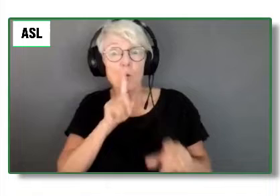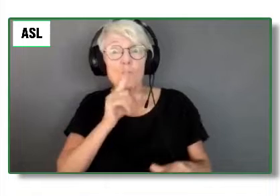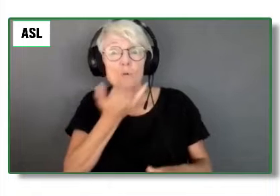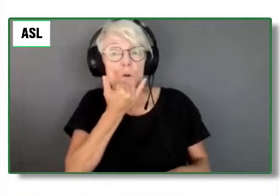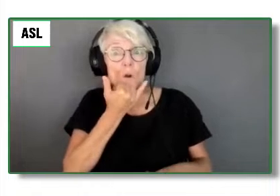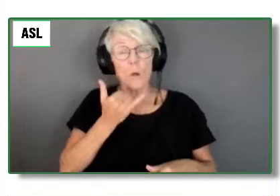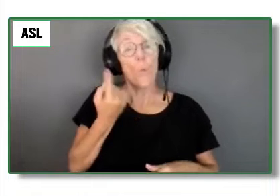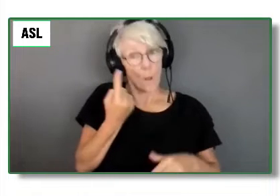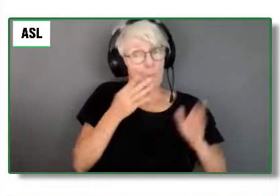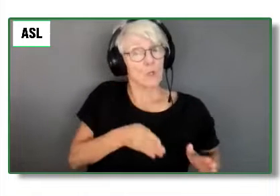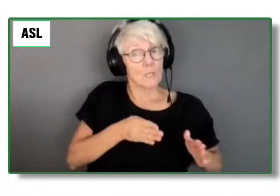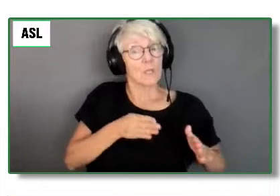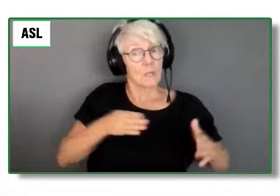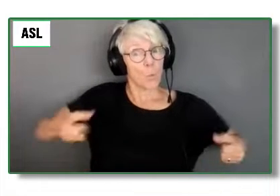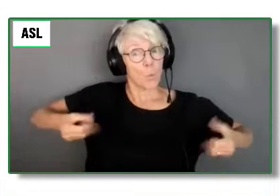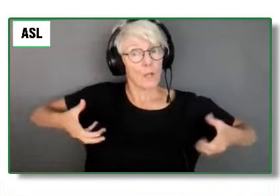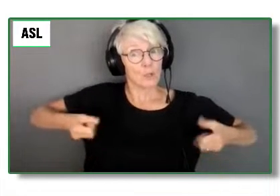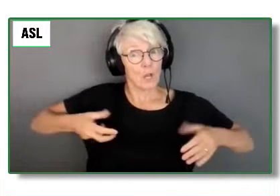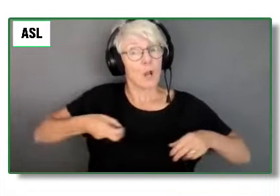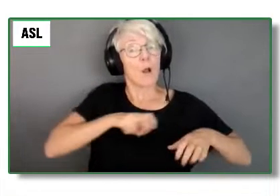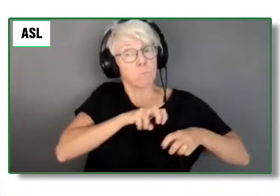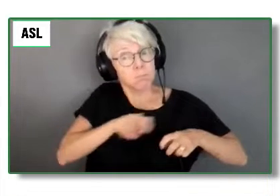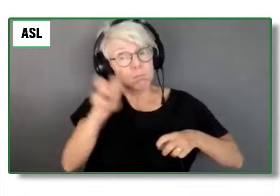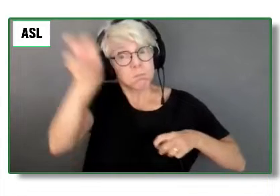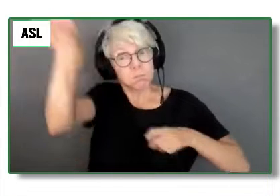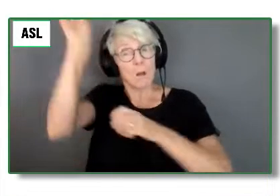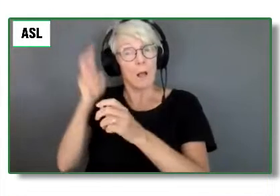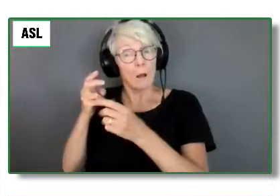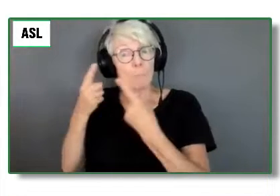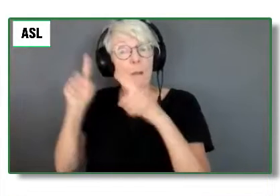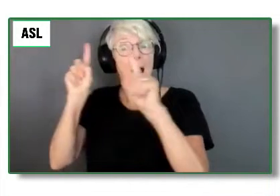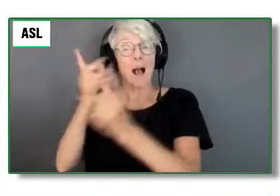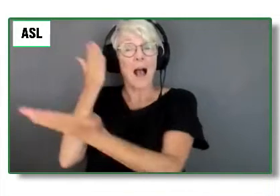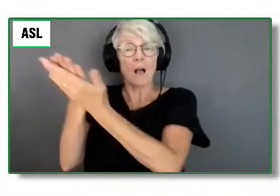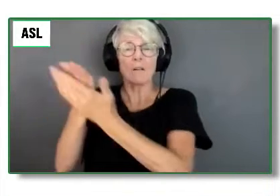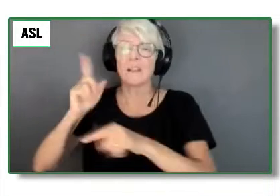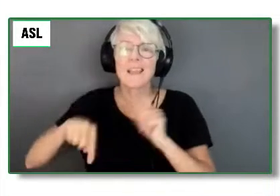technology for mobility devices is changing rapidly and with it the kinds